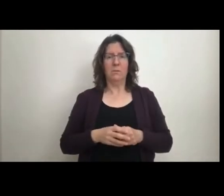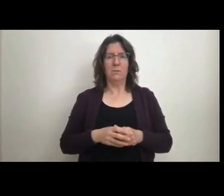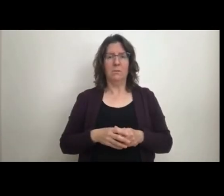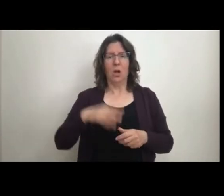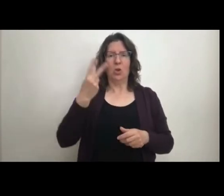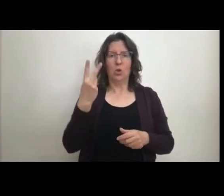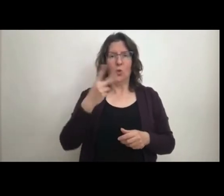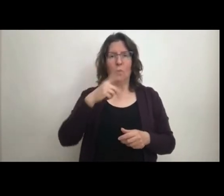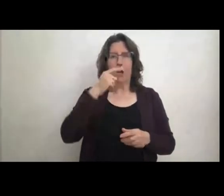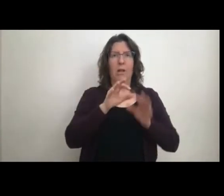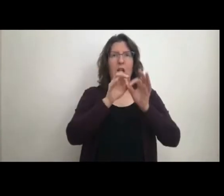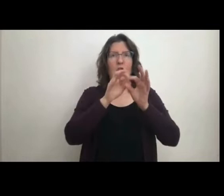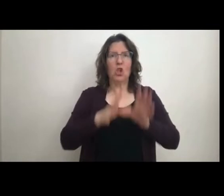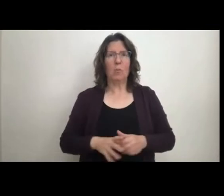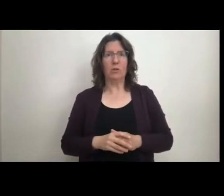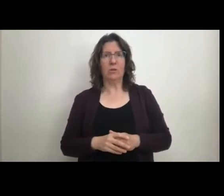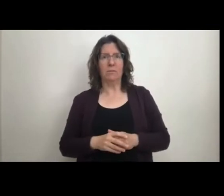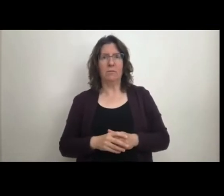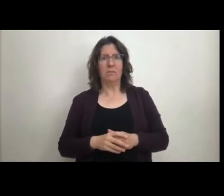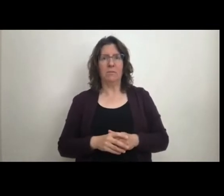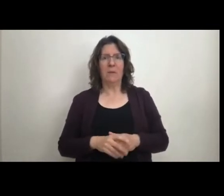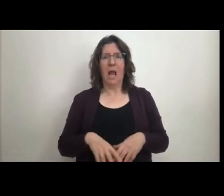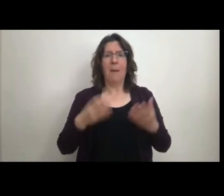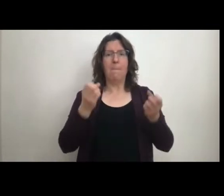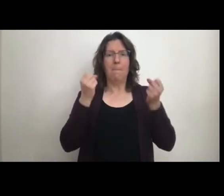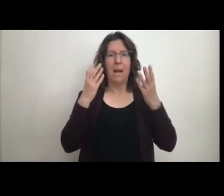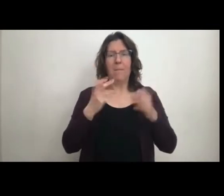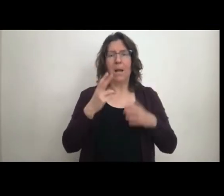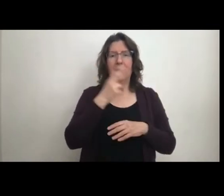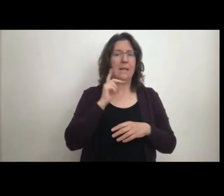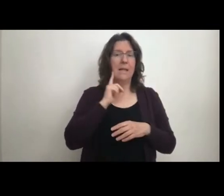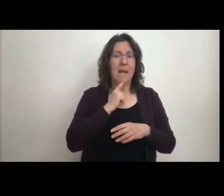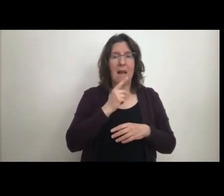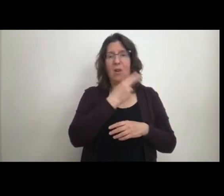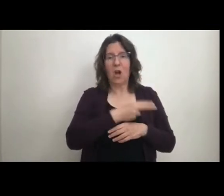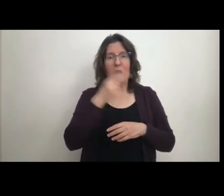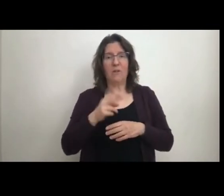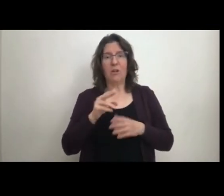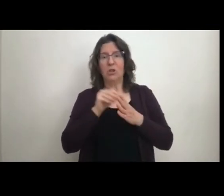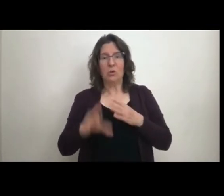Our classroom had two hearing interpreters, as well as, an assortment of deaf and hard of hearing students -